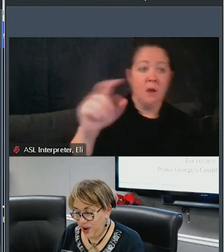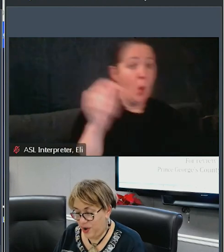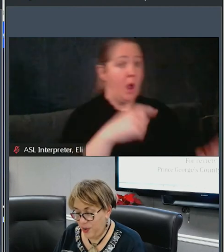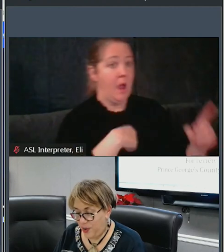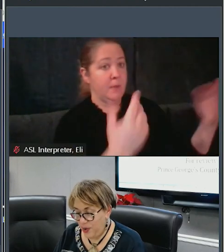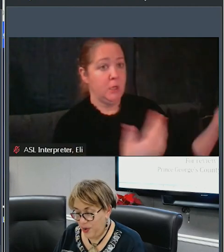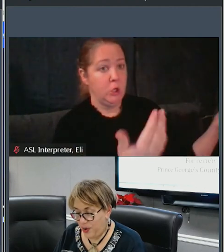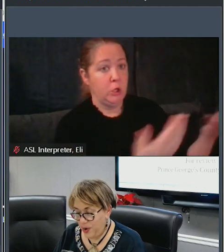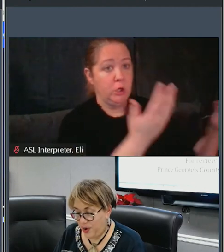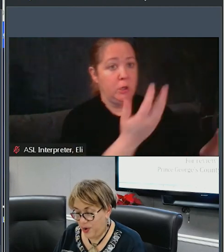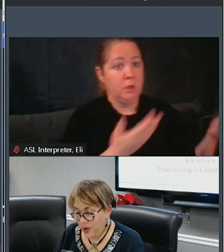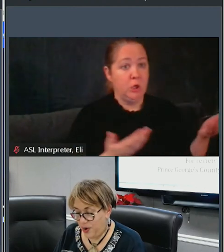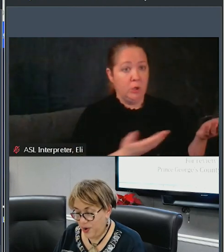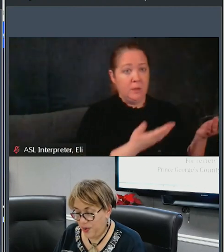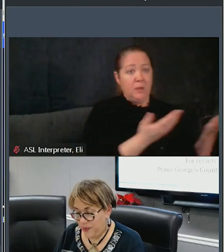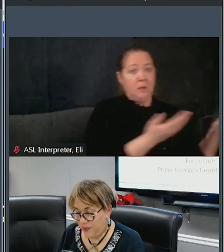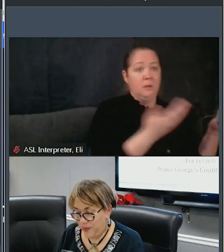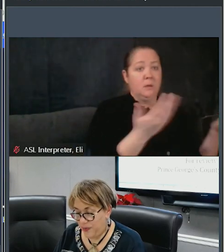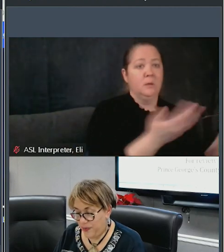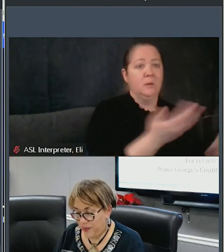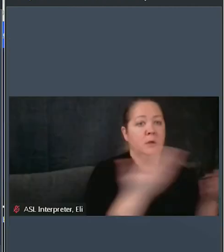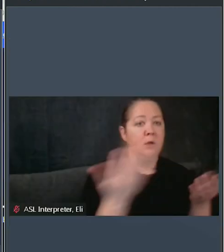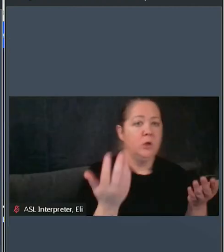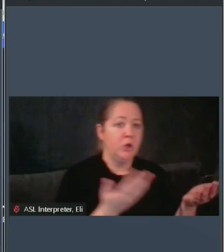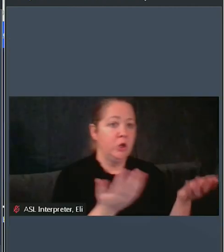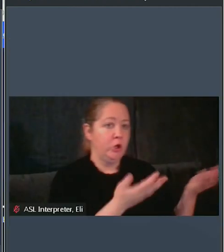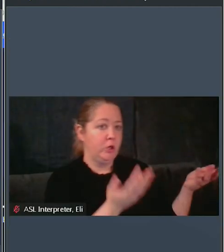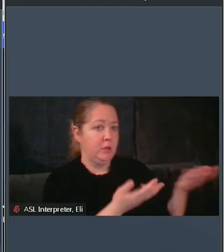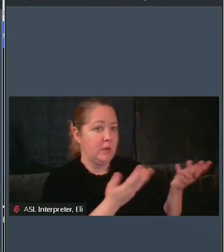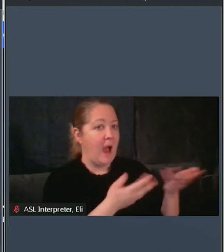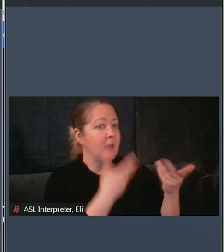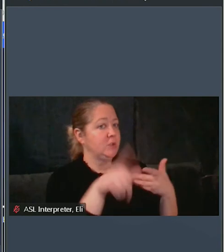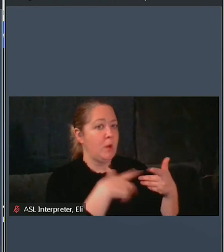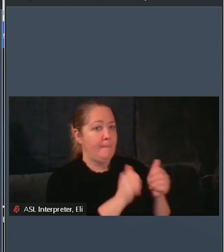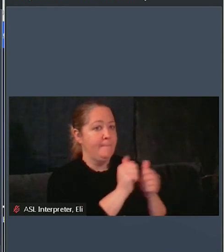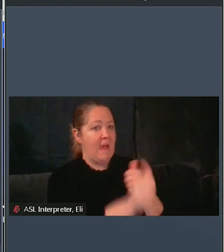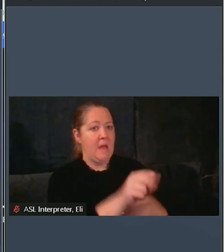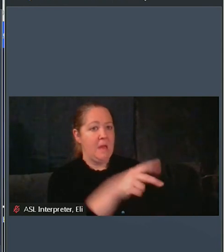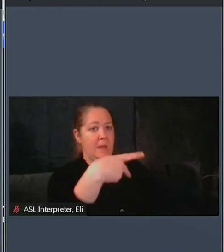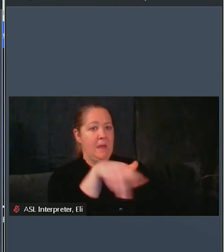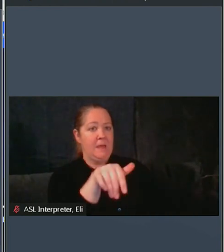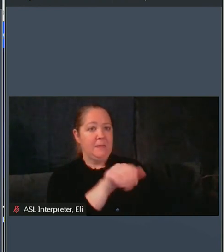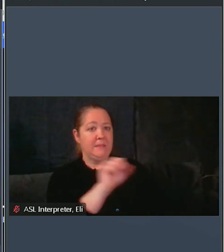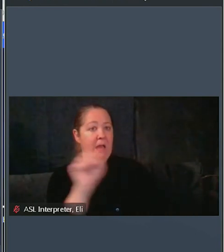I just want to say thank you for the support. You guys are seeing things pretty clearly. And I hope we can work something out.